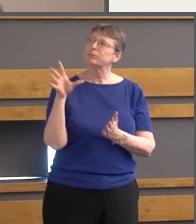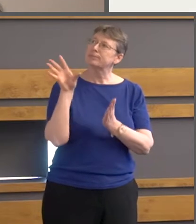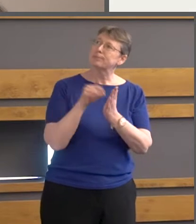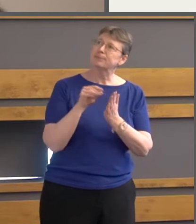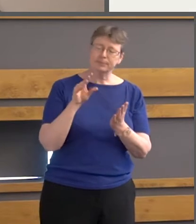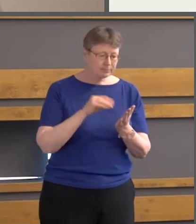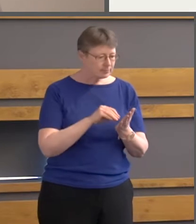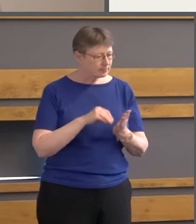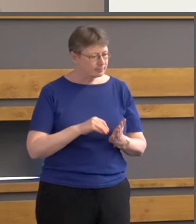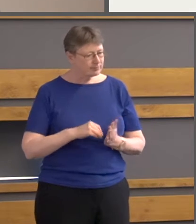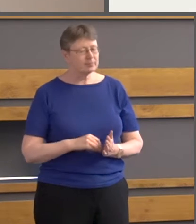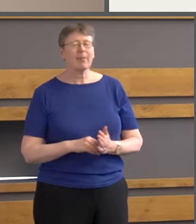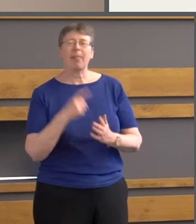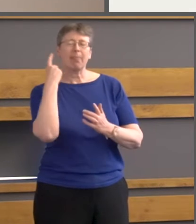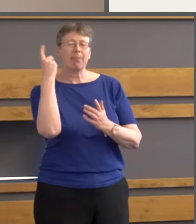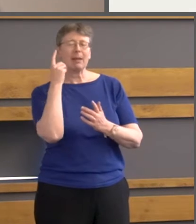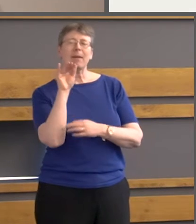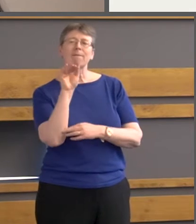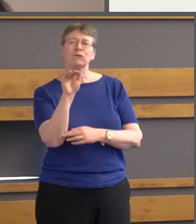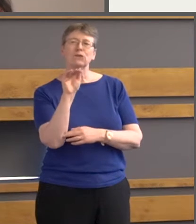thinking perhaps of a future artist book project.